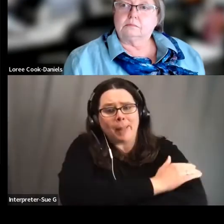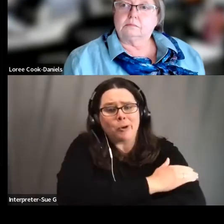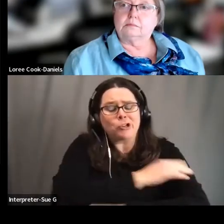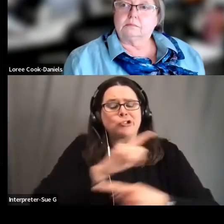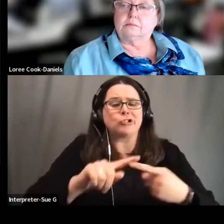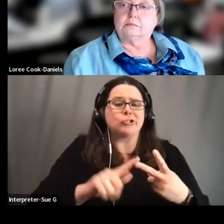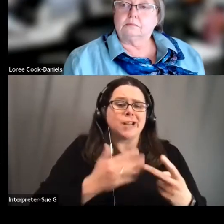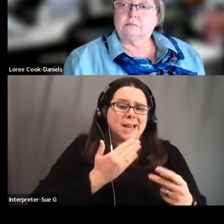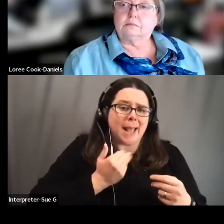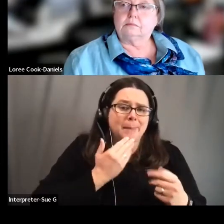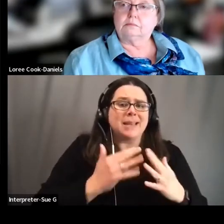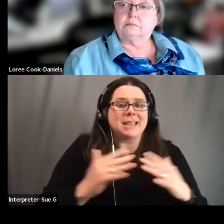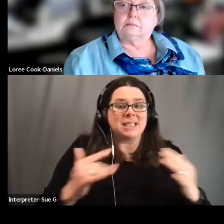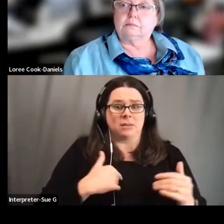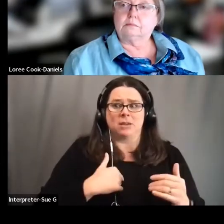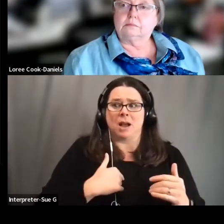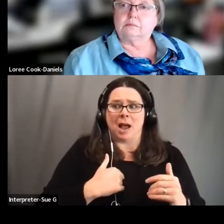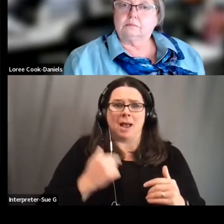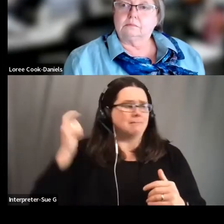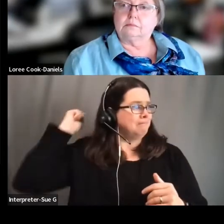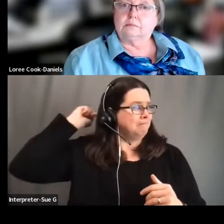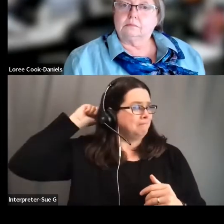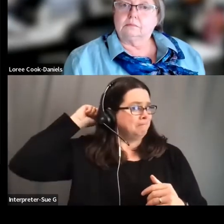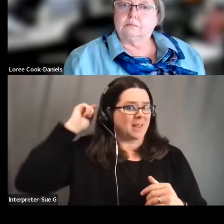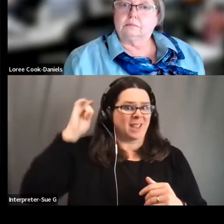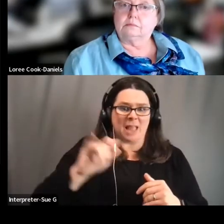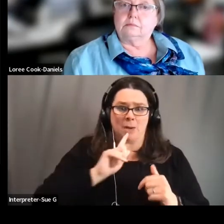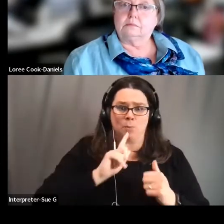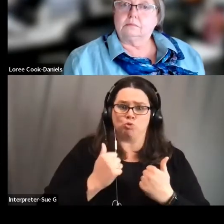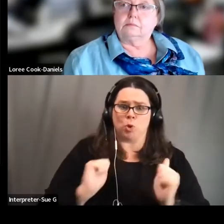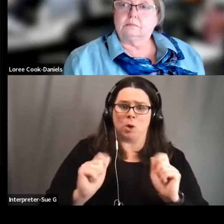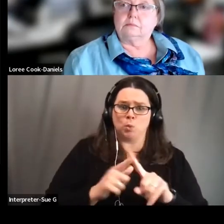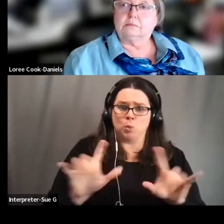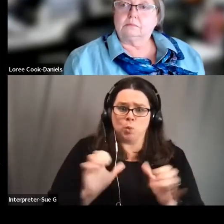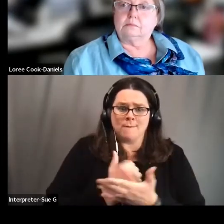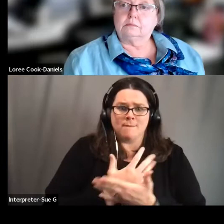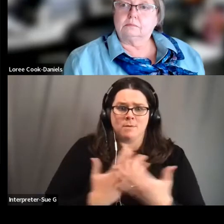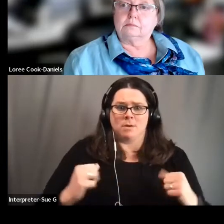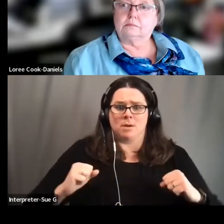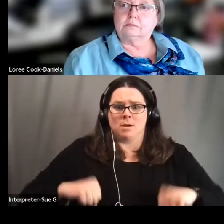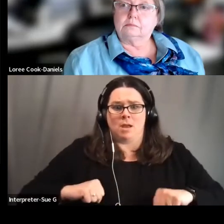So I'm very mindful of that and really trying to do everything I can to resist that.